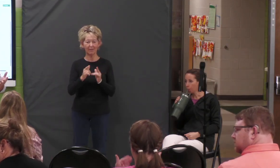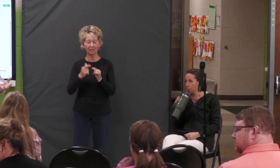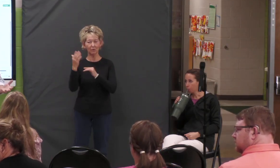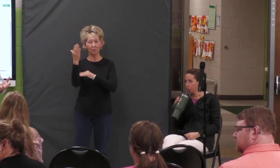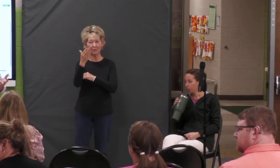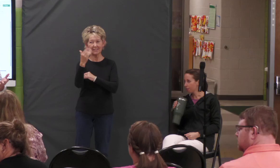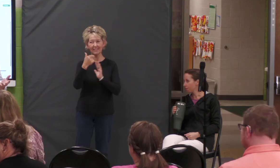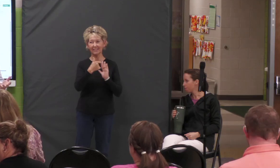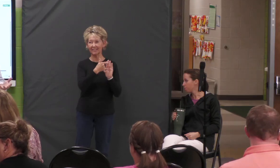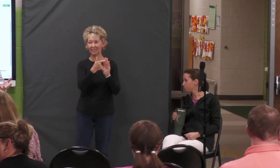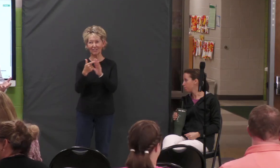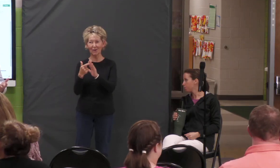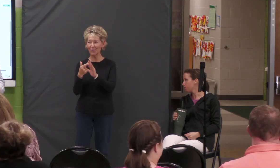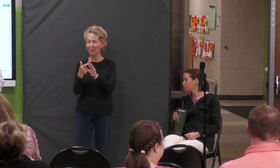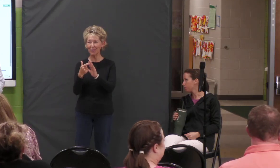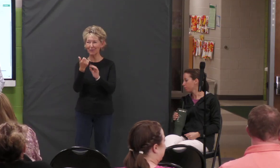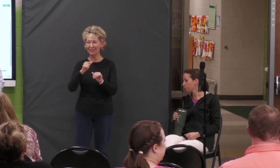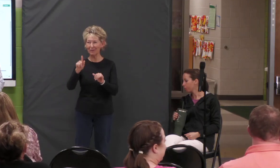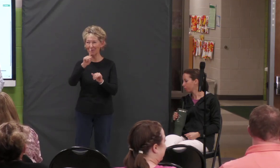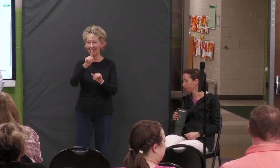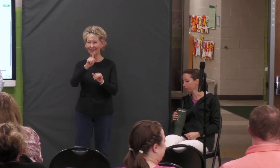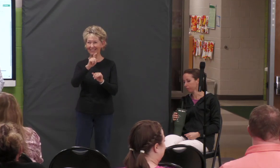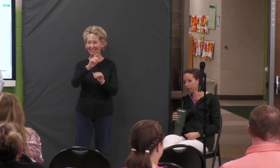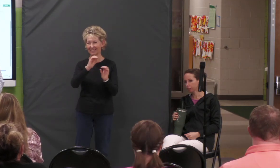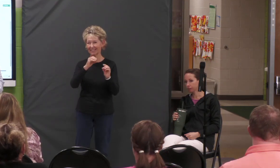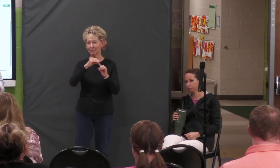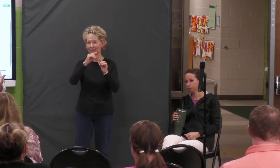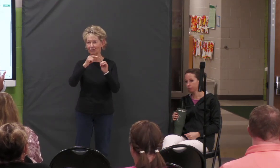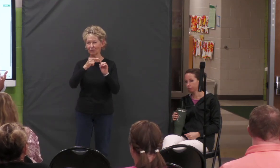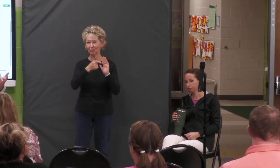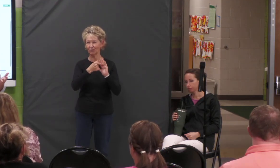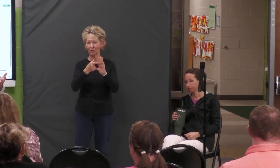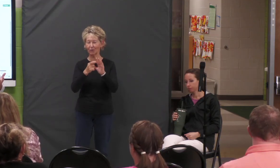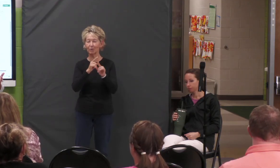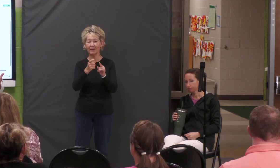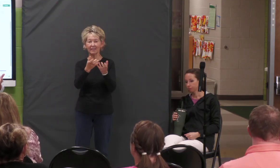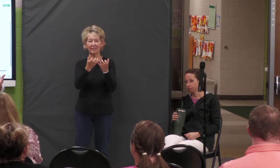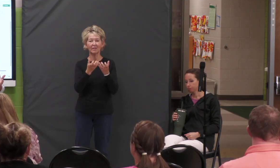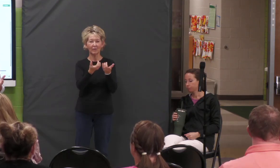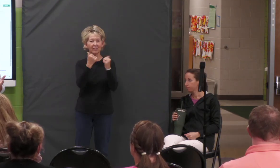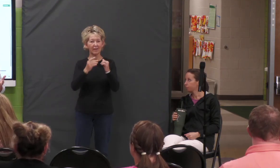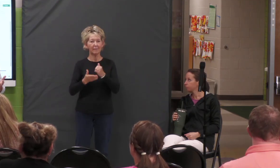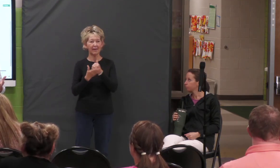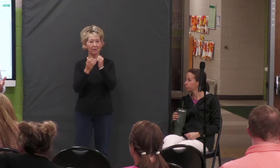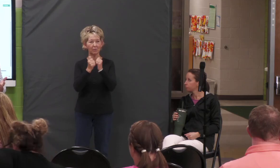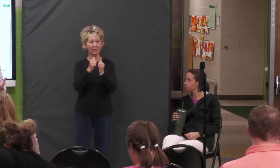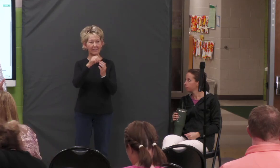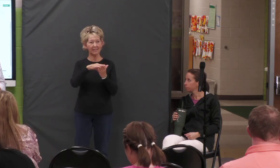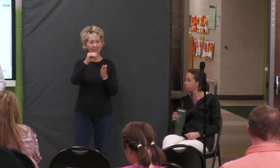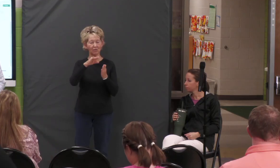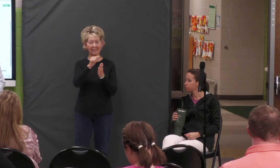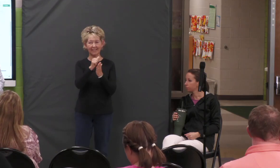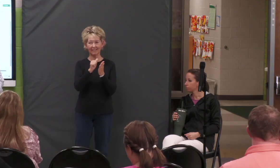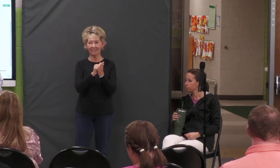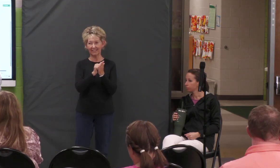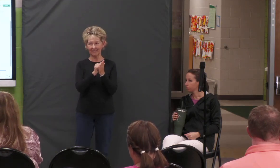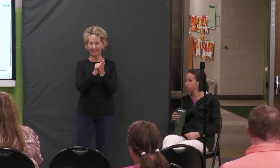or show anyone um I've been asked to come help with the uh Student Activity accounts